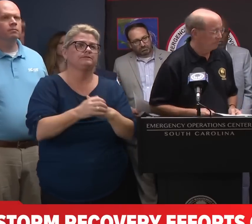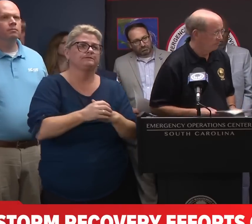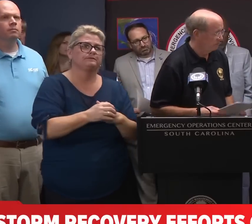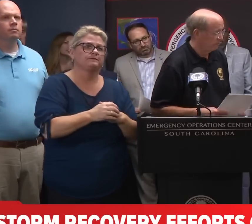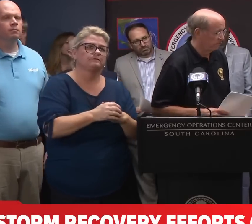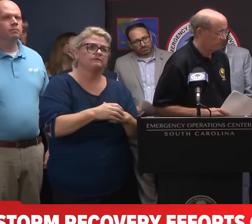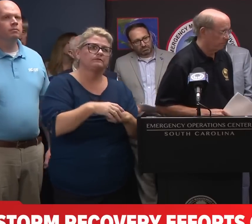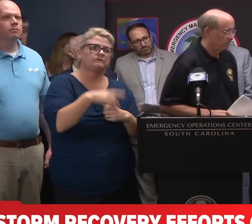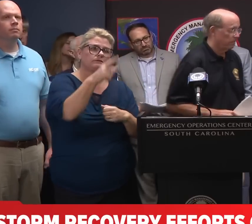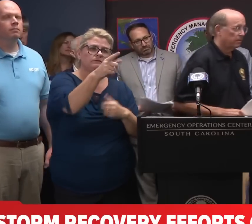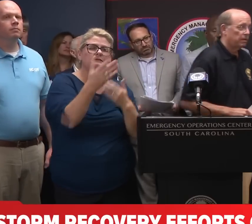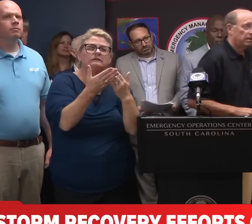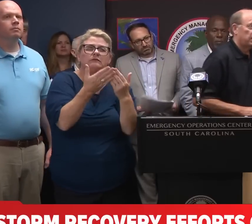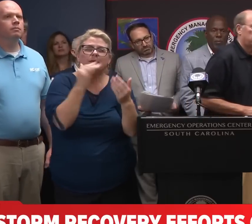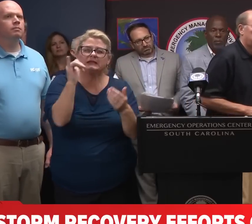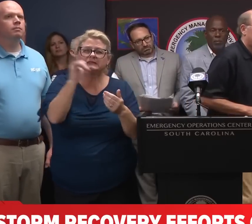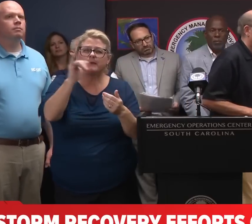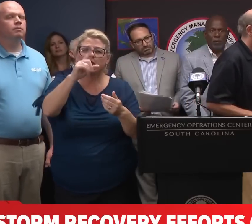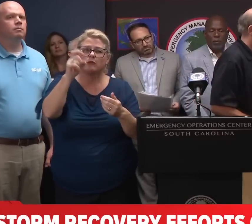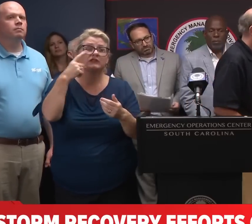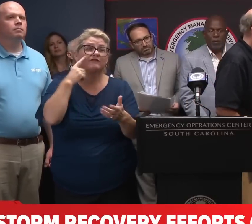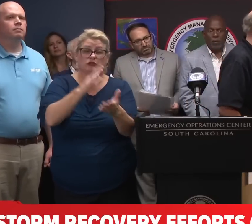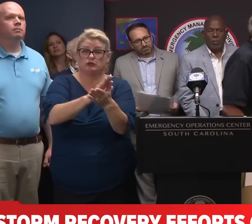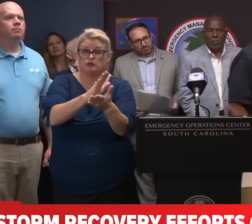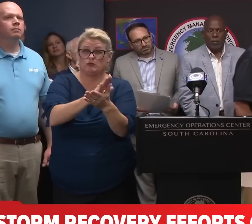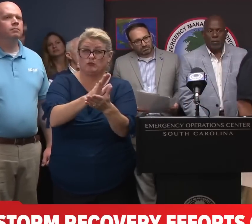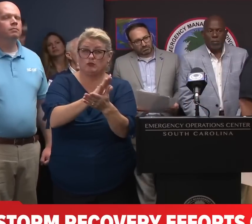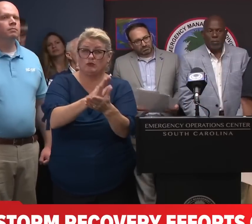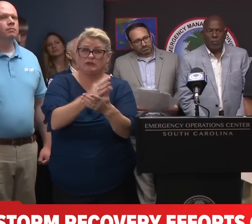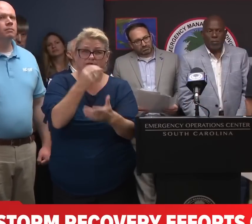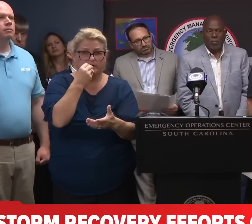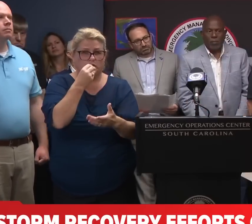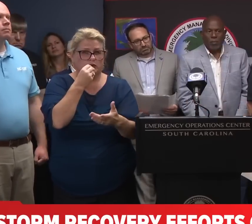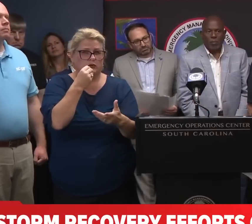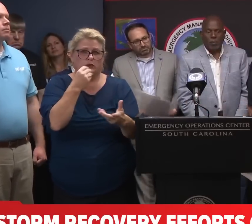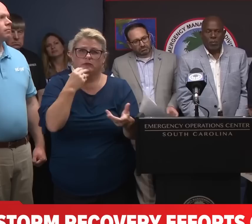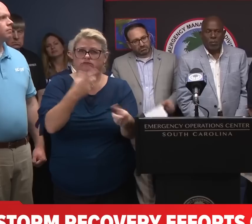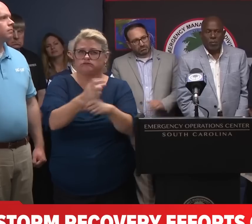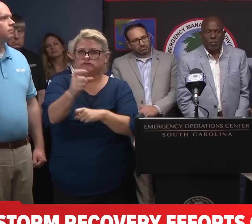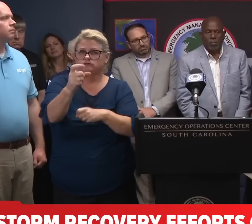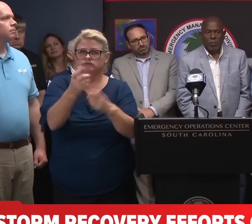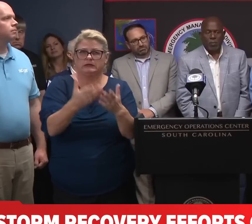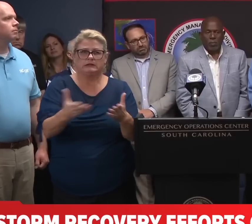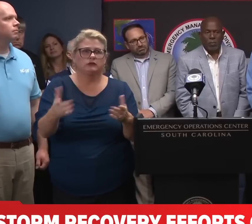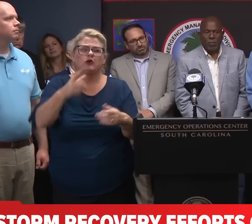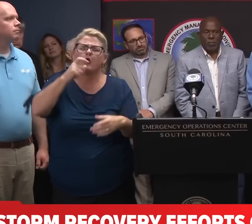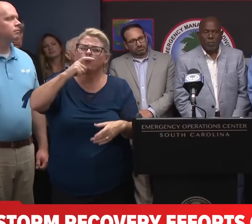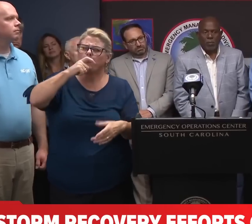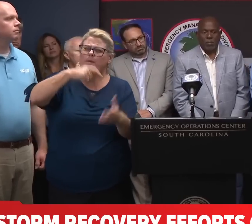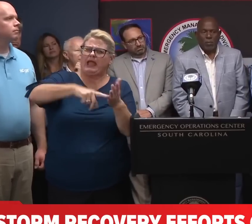sort of the same question, uh, for the schools that may have lost food and items, who picks the, who picks up the tab for that